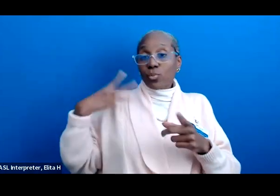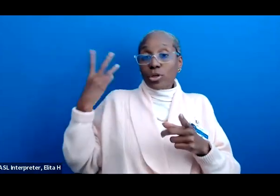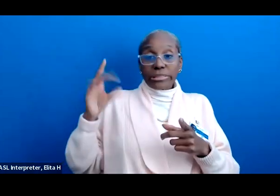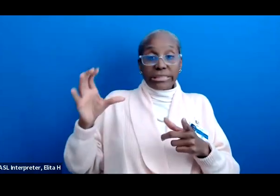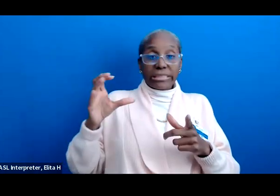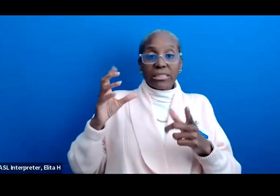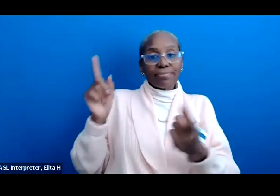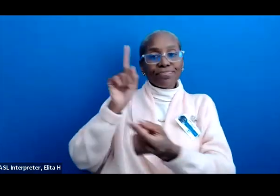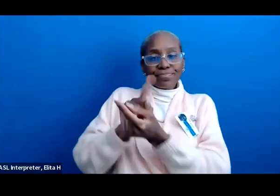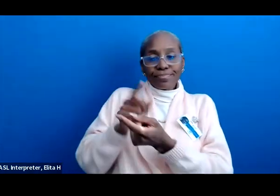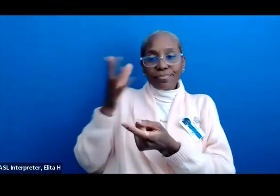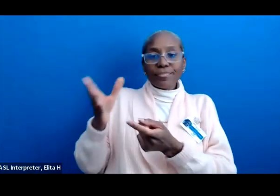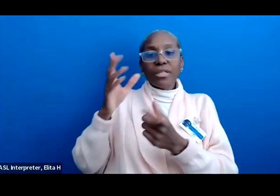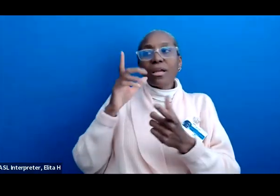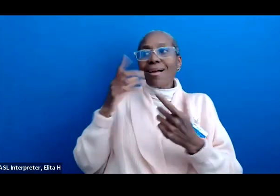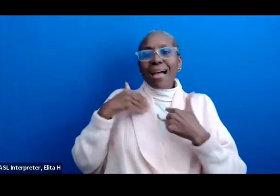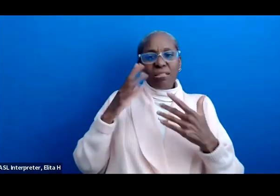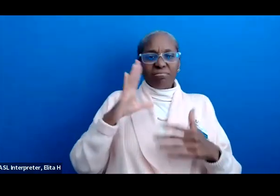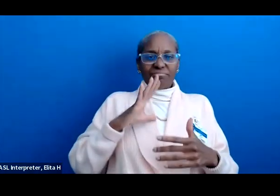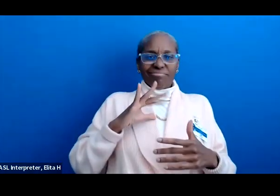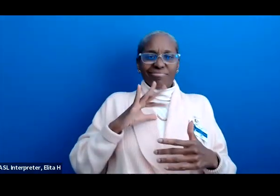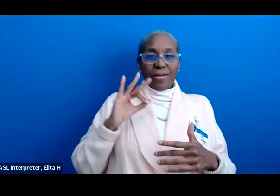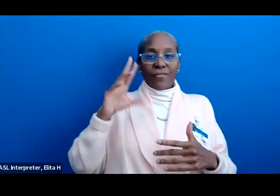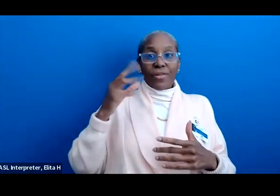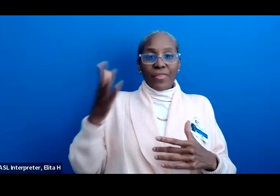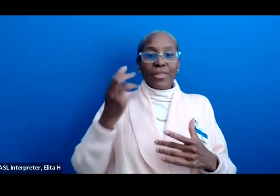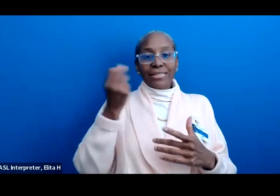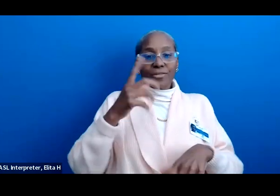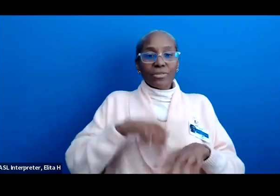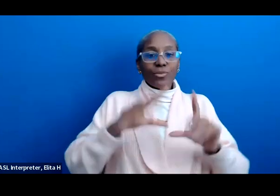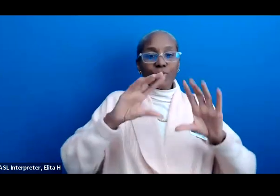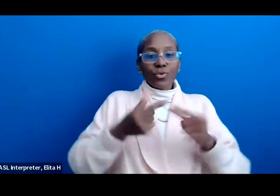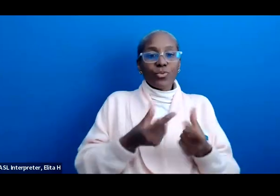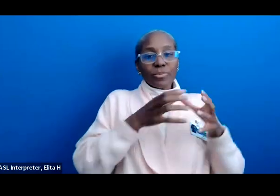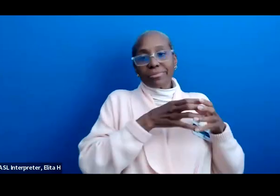That's kind of a fun thing to do. I've gotten to do that a couple of times with some different groups, and it's really very exciting.